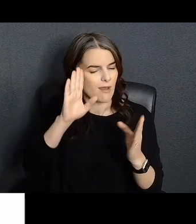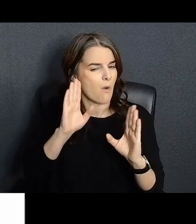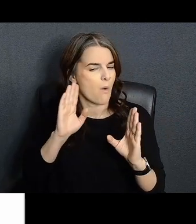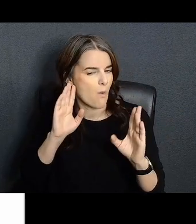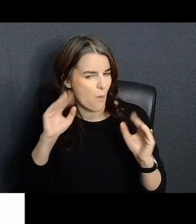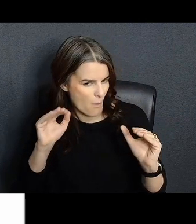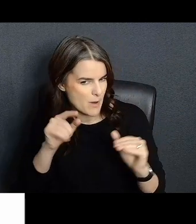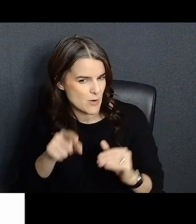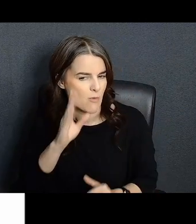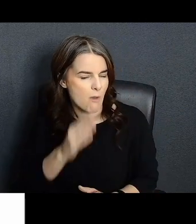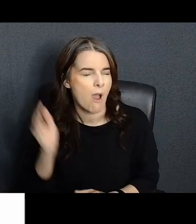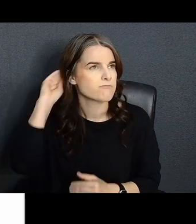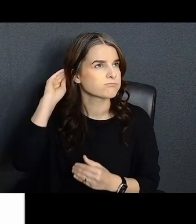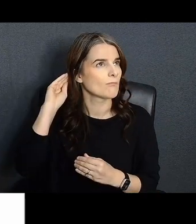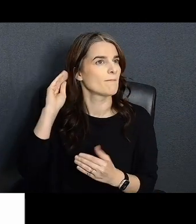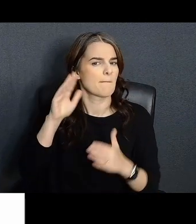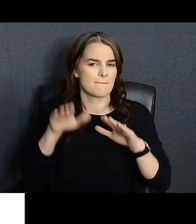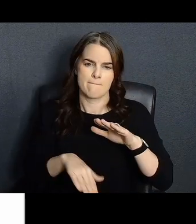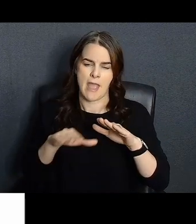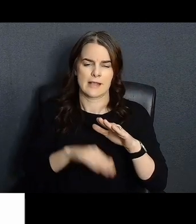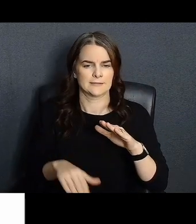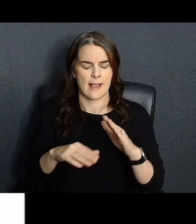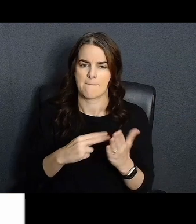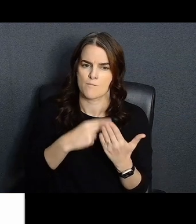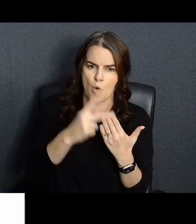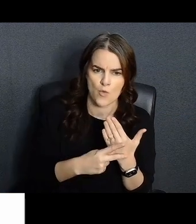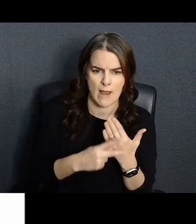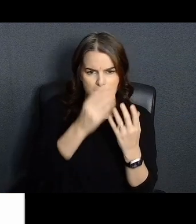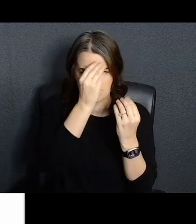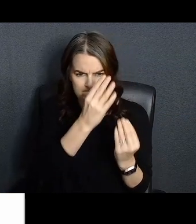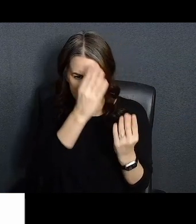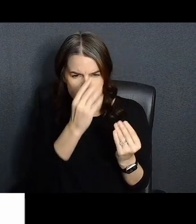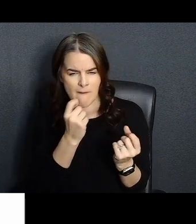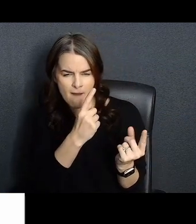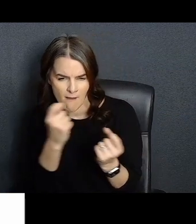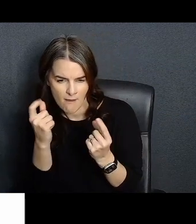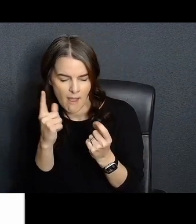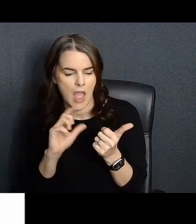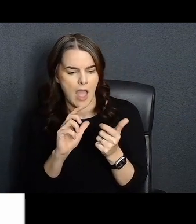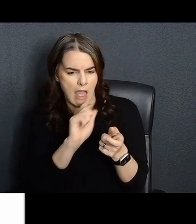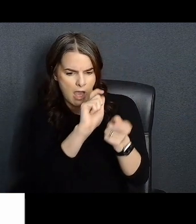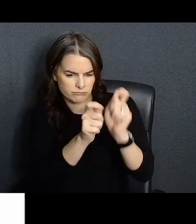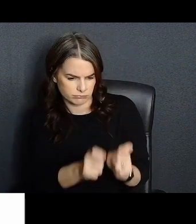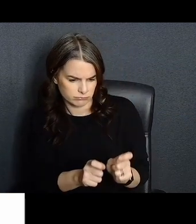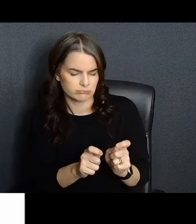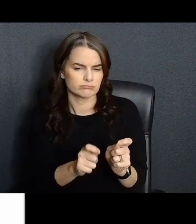some basic programming and basic understanding of the apps. How to make those edits and adjustments and customizations